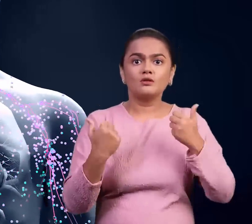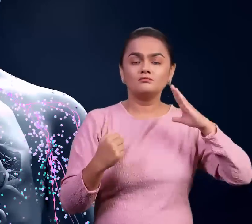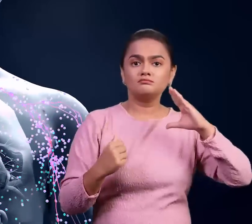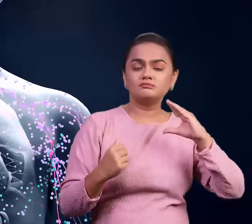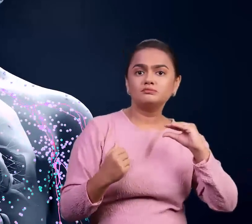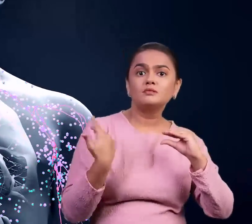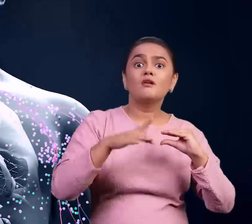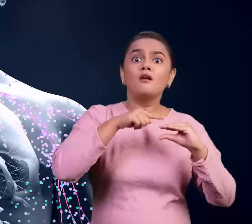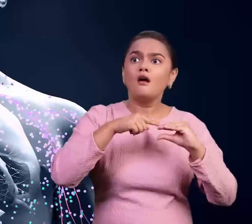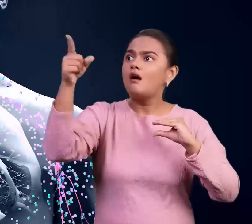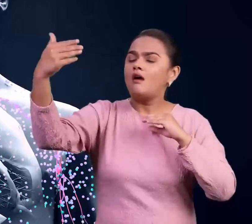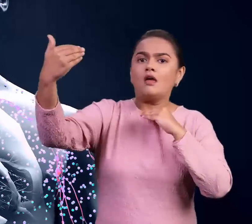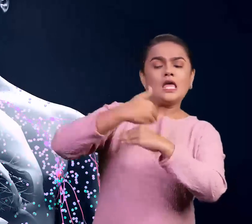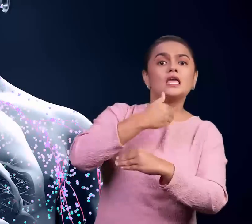The virus has caused immunodeficiency.